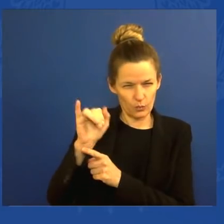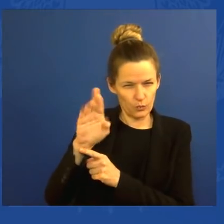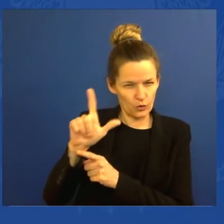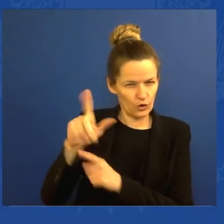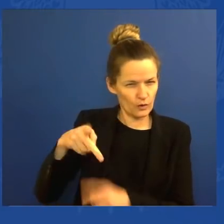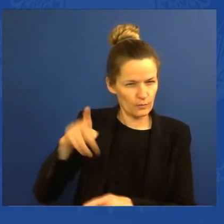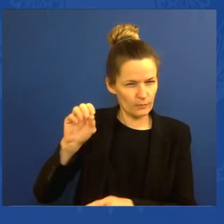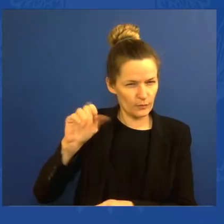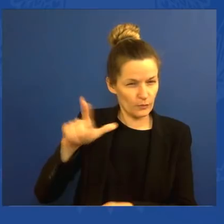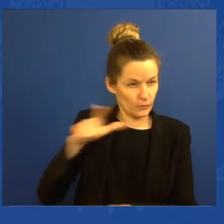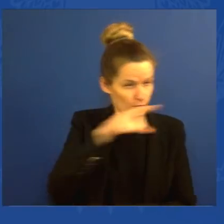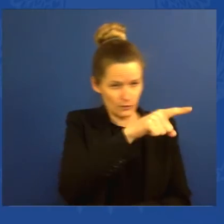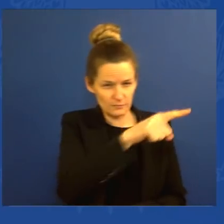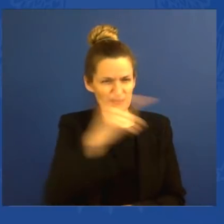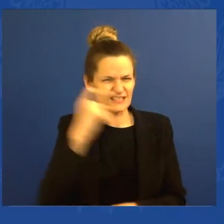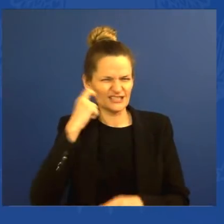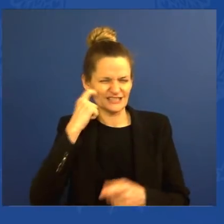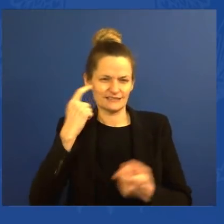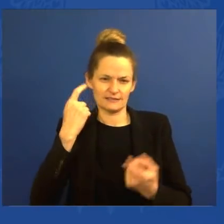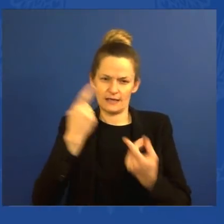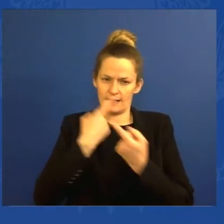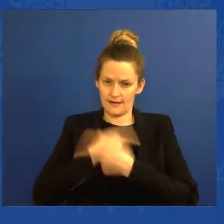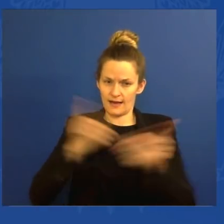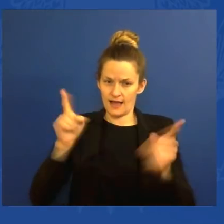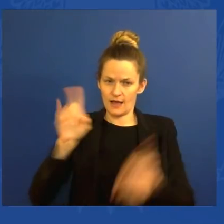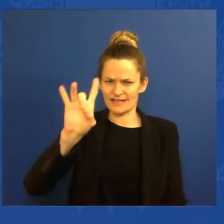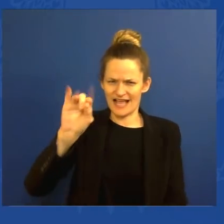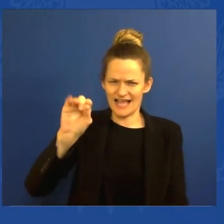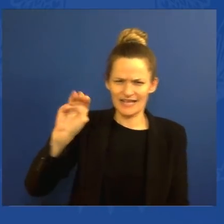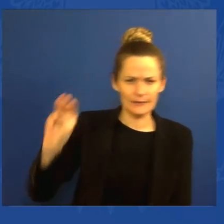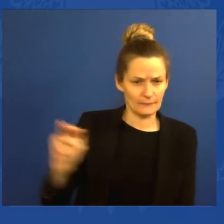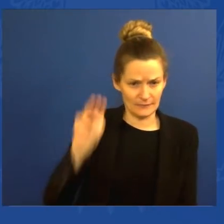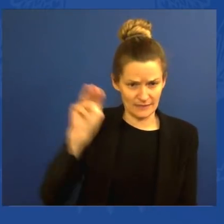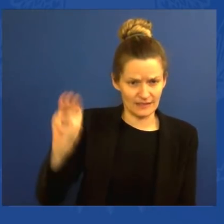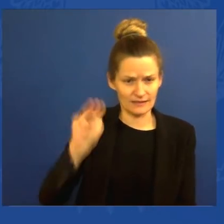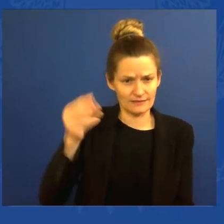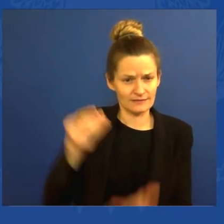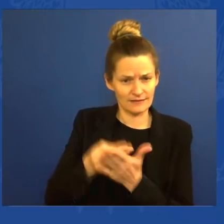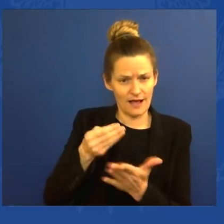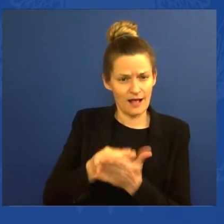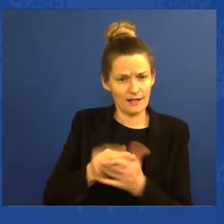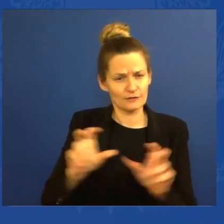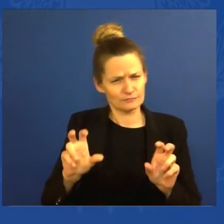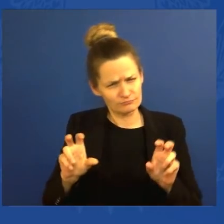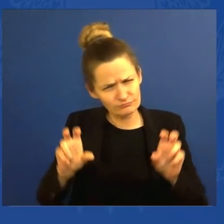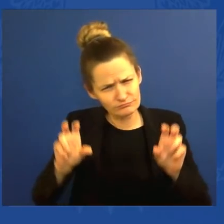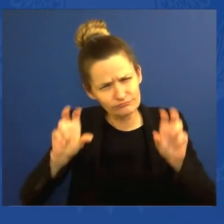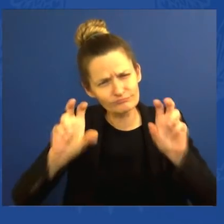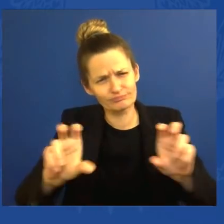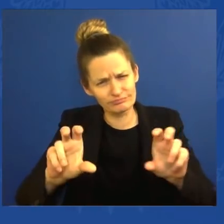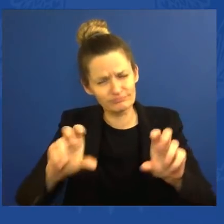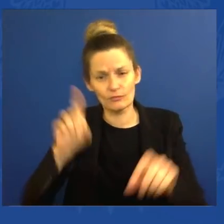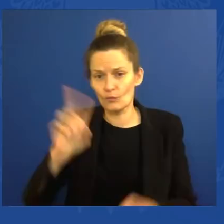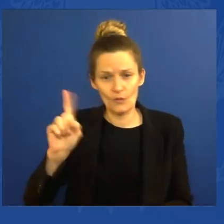in a manufacturing plant in Ohio and Oklahoma last year, which are going to create about 250 jobs, if I'm not mistaken.